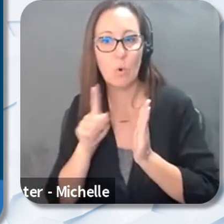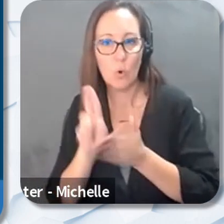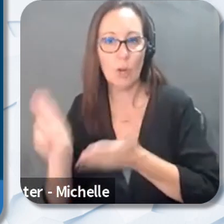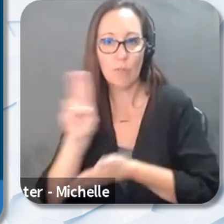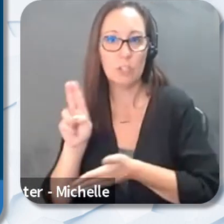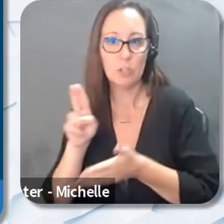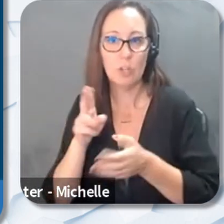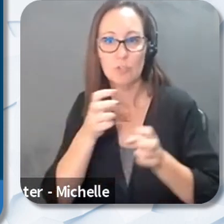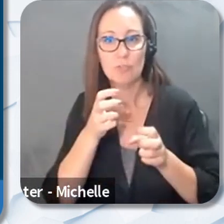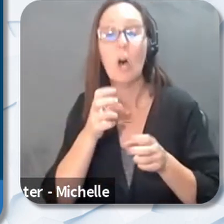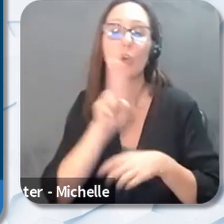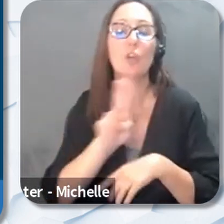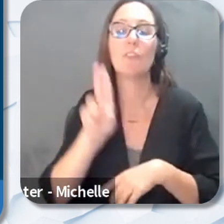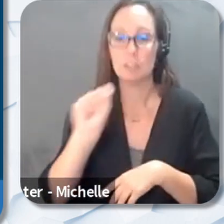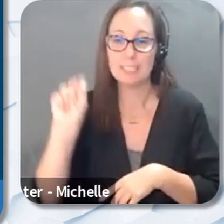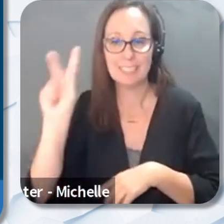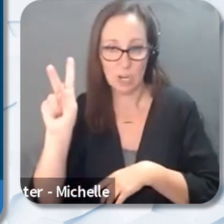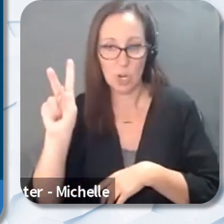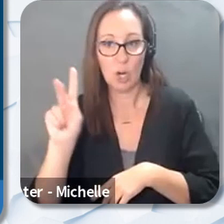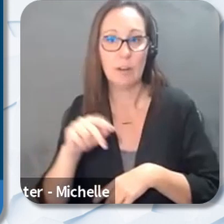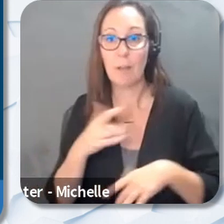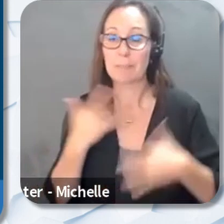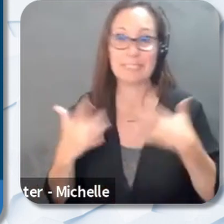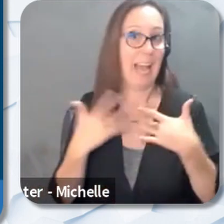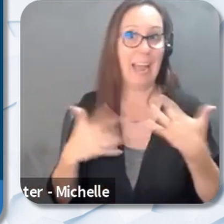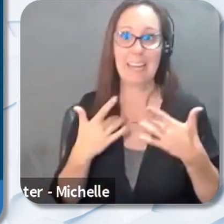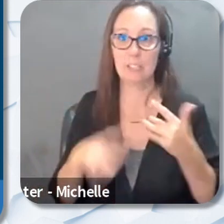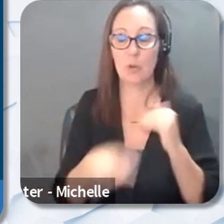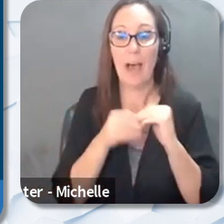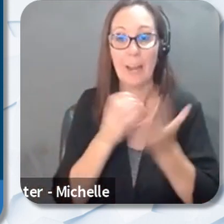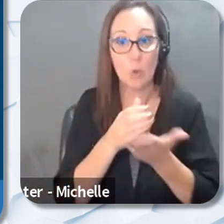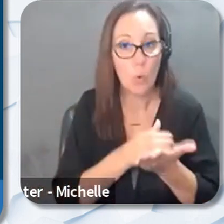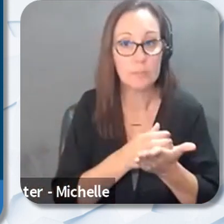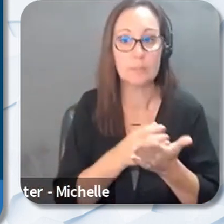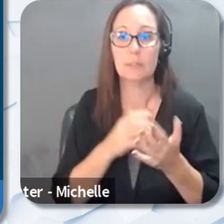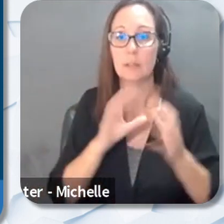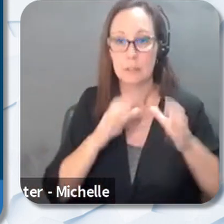kindergarten i'm very excited about it so adding those courses or that series in to